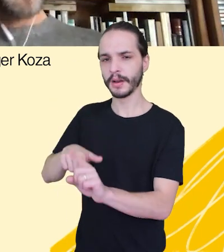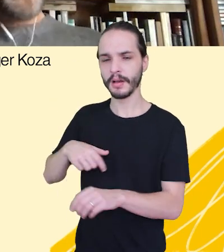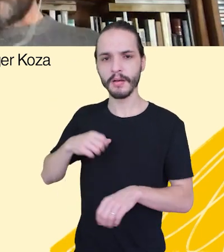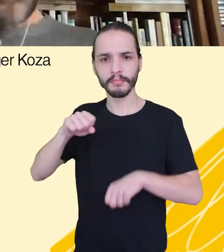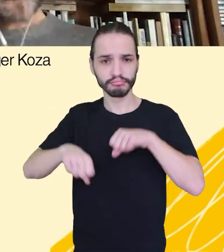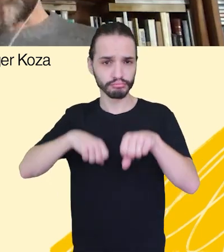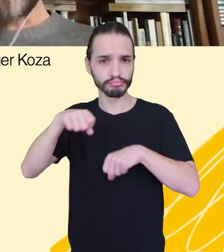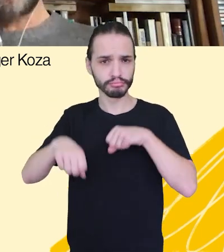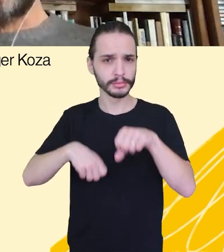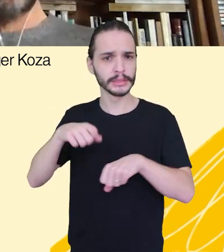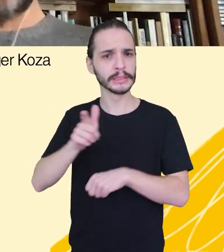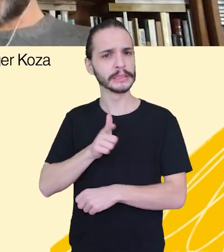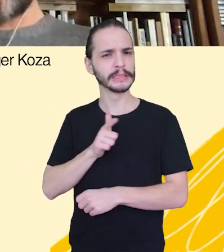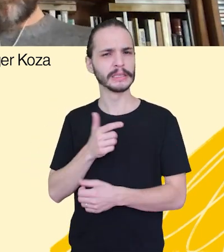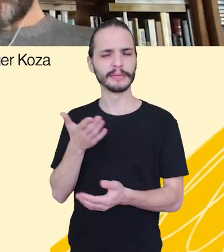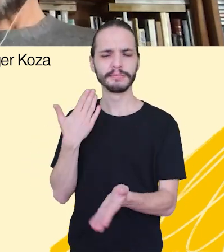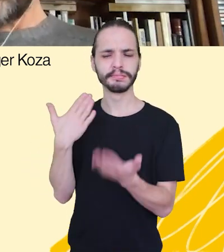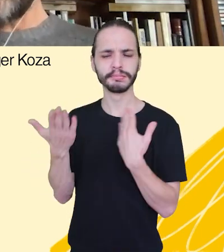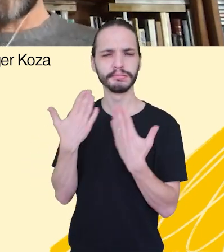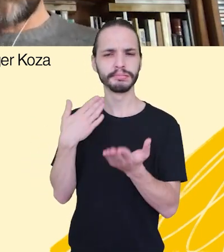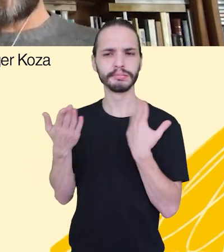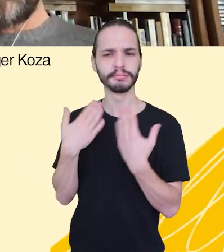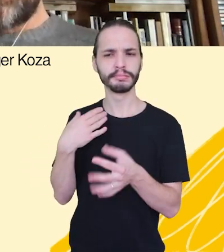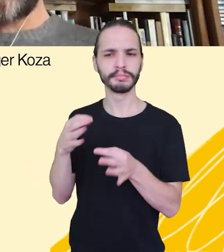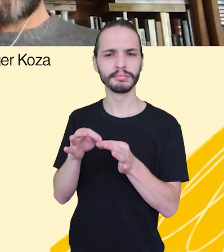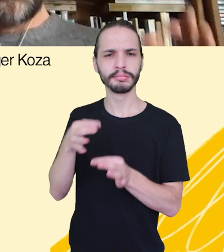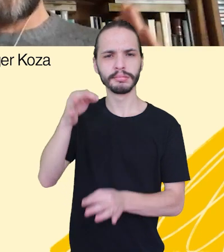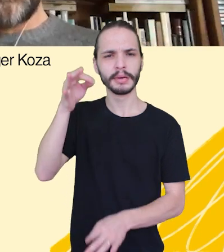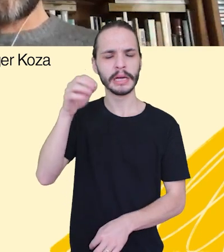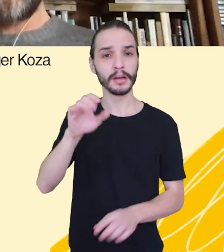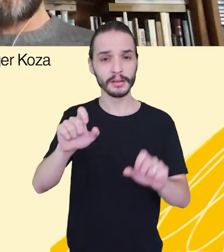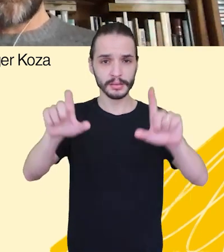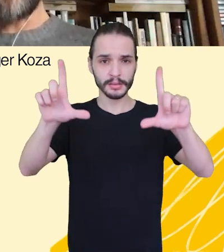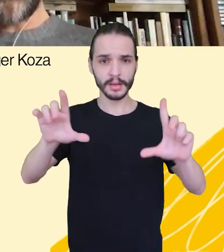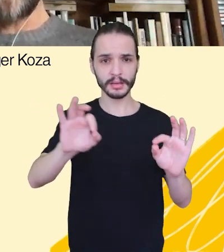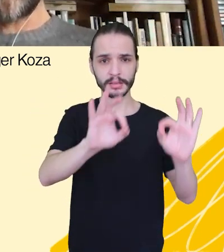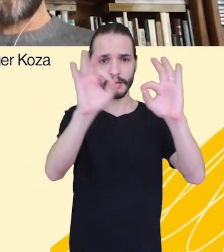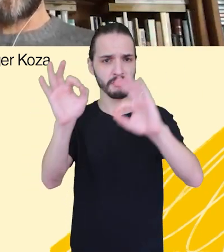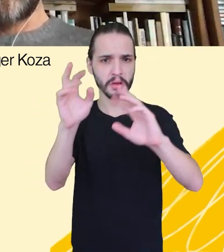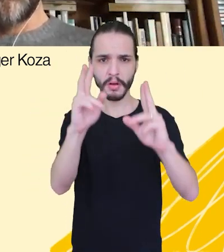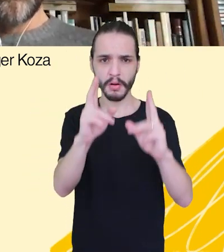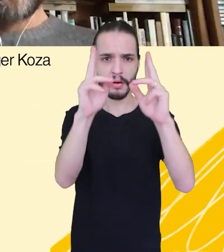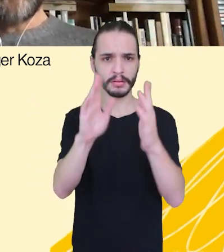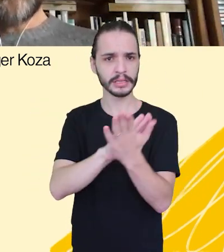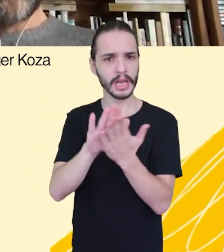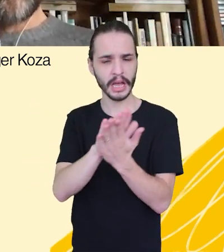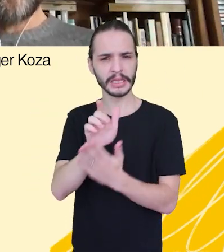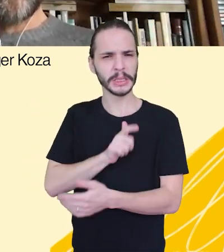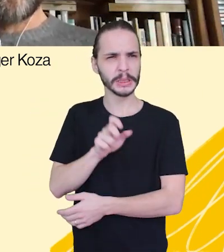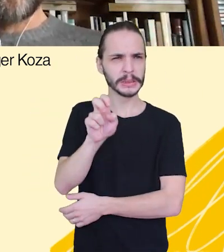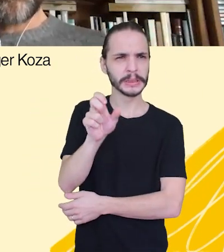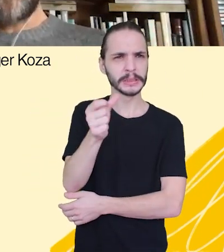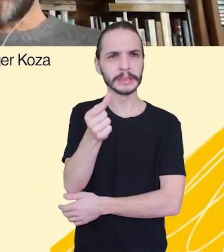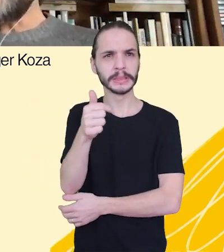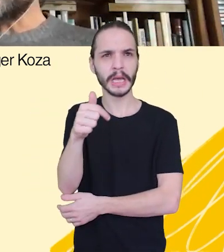itís only one shot. It takes quite a lot, 5, 6 or 7 minutes. If my mind remembers properly.